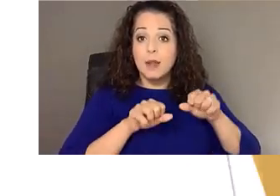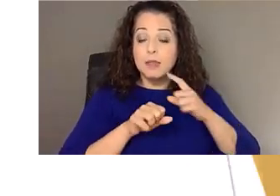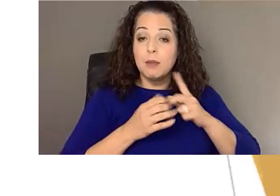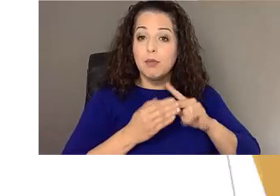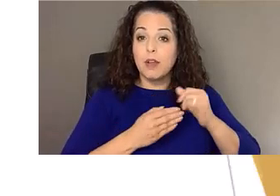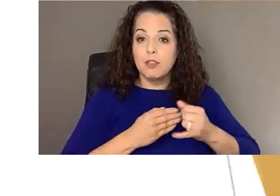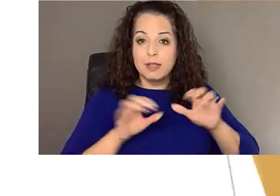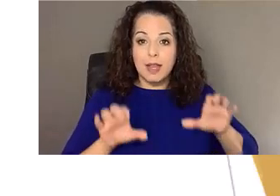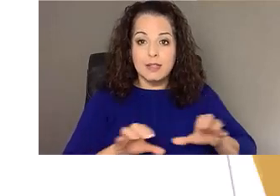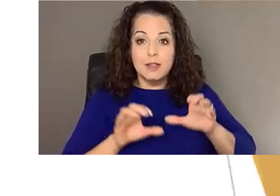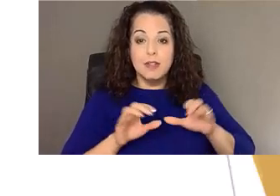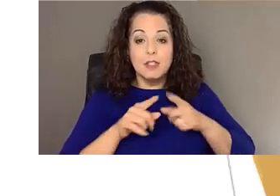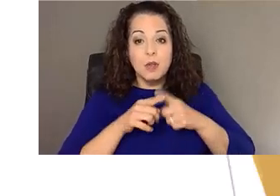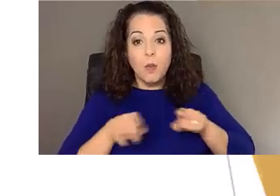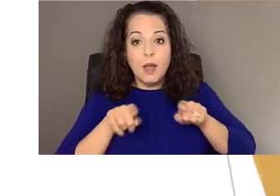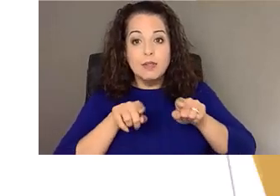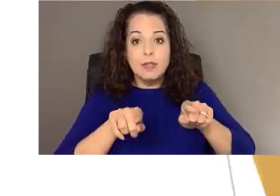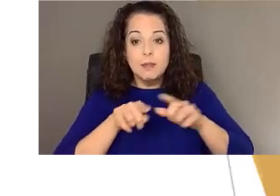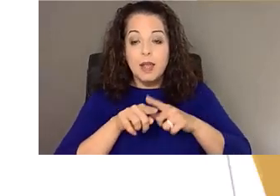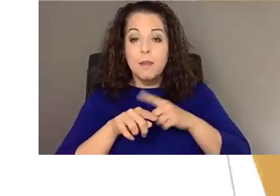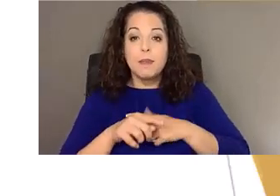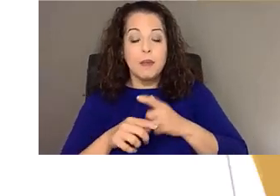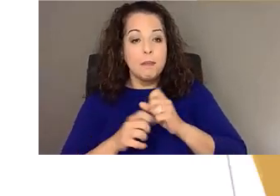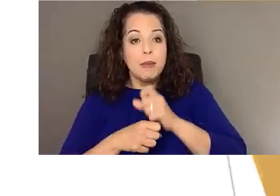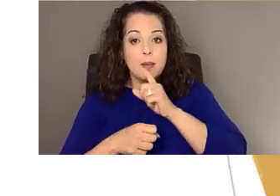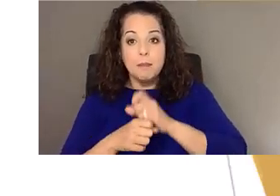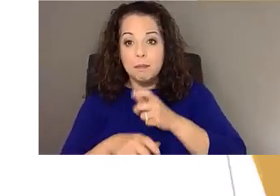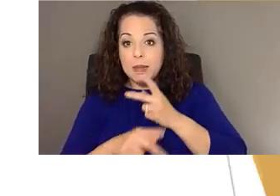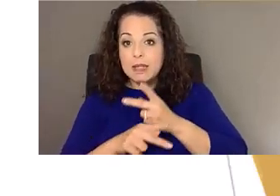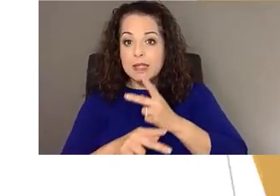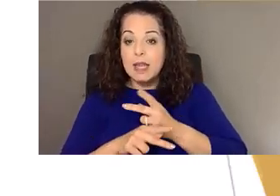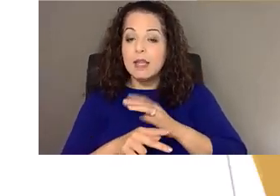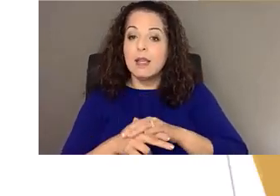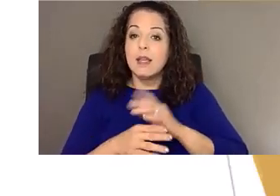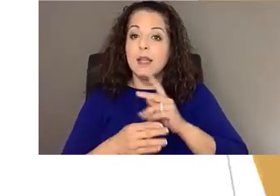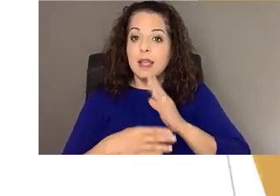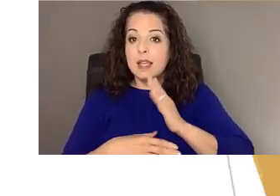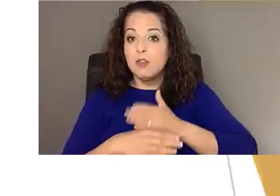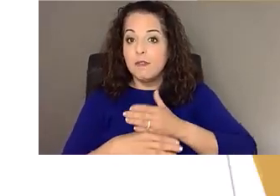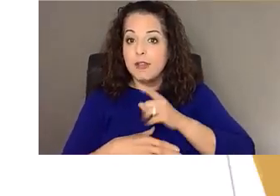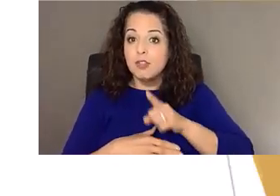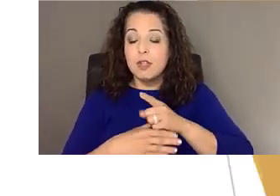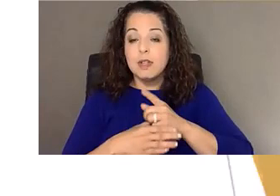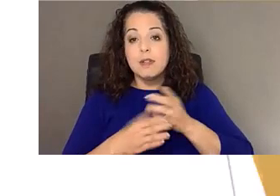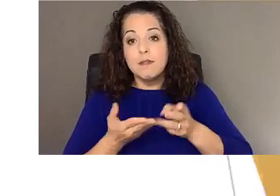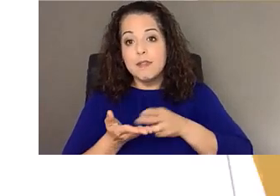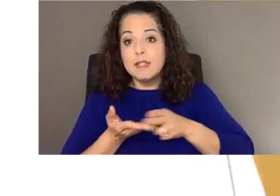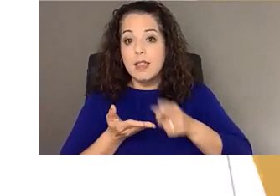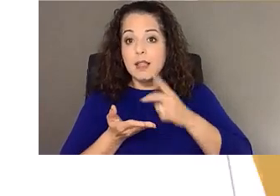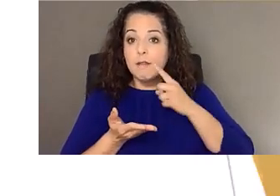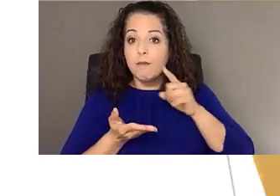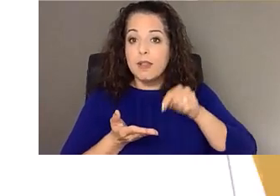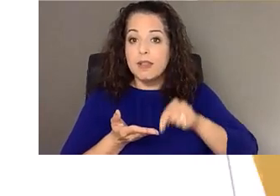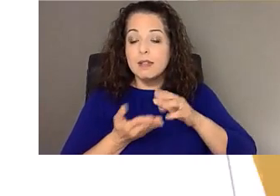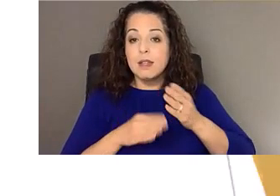while maintaining intervention fidelity can help to improve retention for the study, or the program.